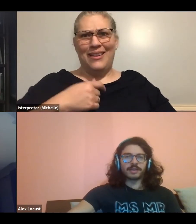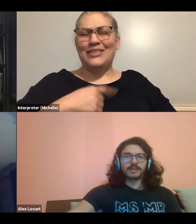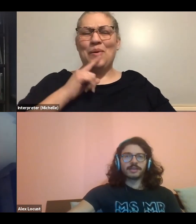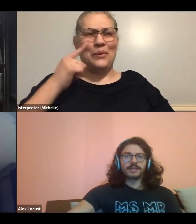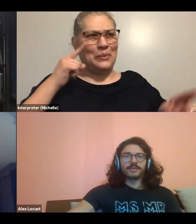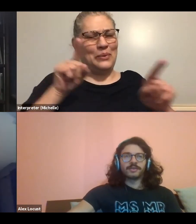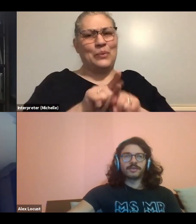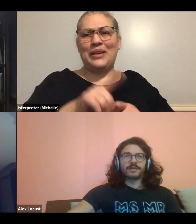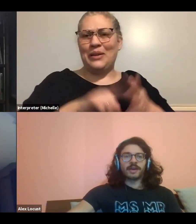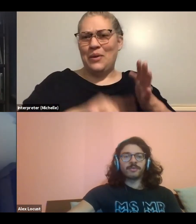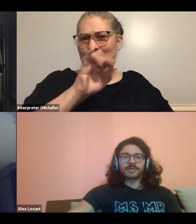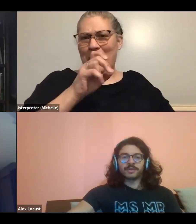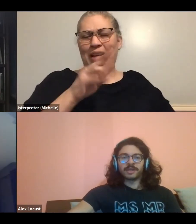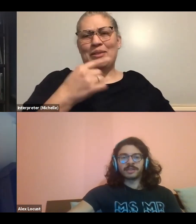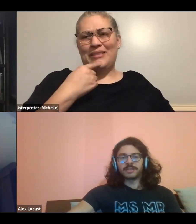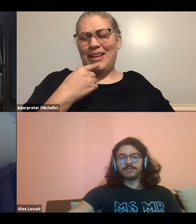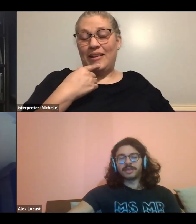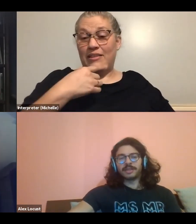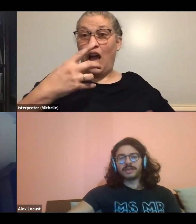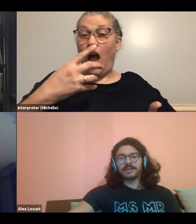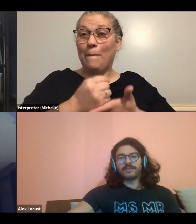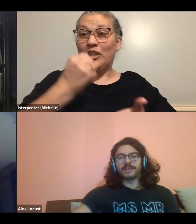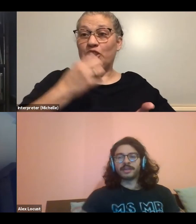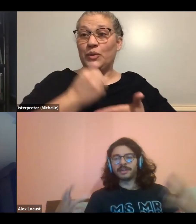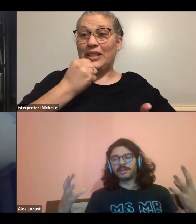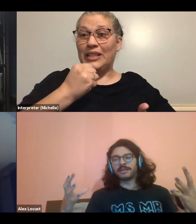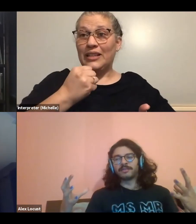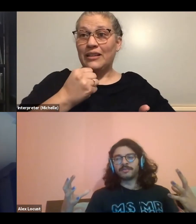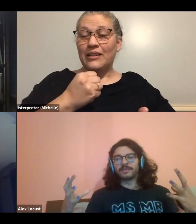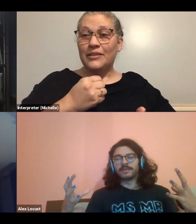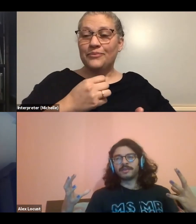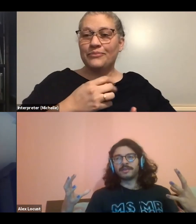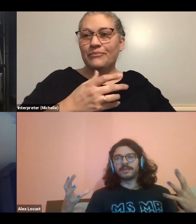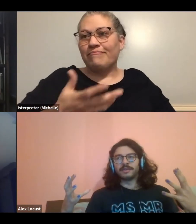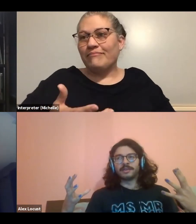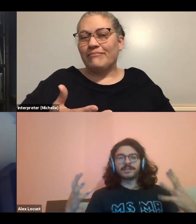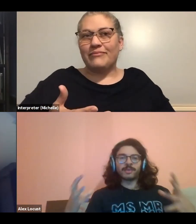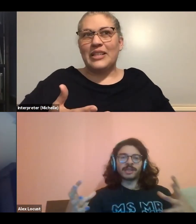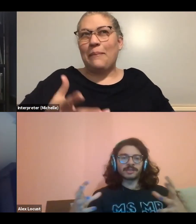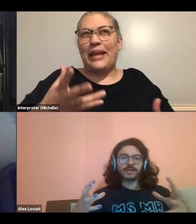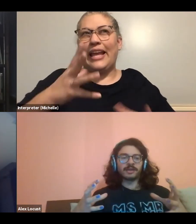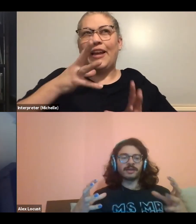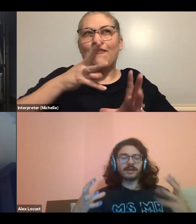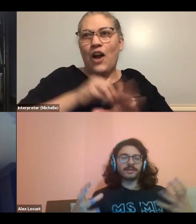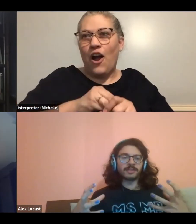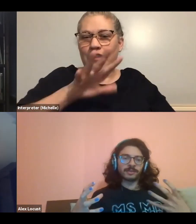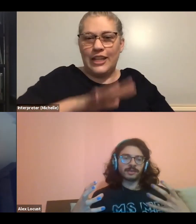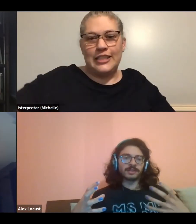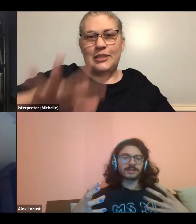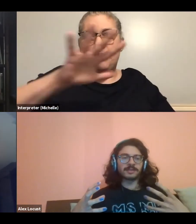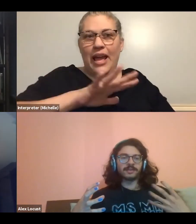Alex Locust: a space where our lived experience or lived experiences as disabled people is the asset but that's that's what makes us.